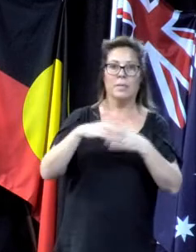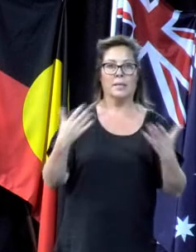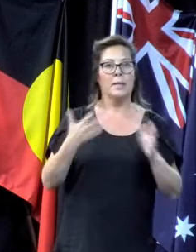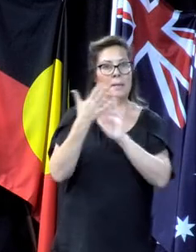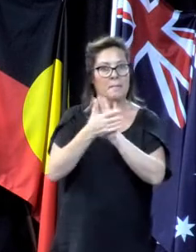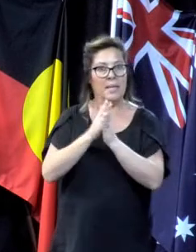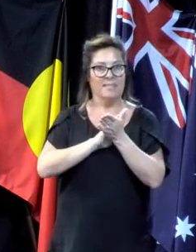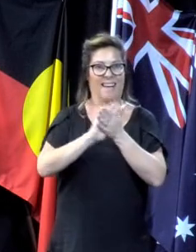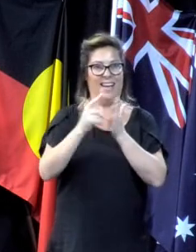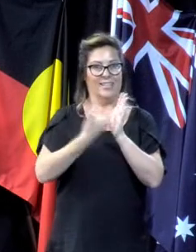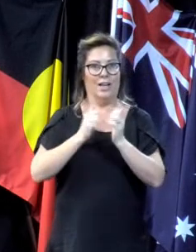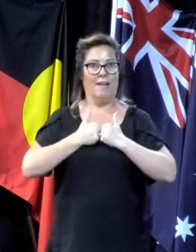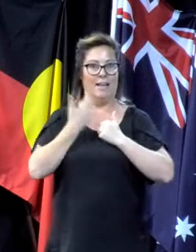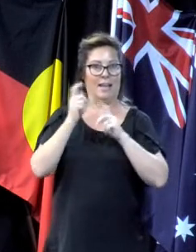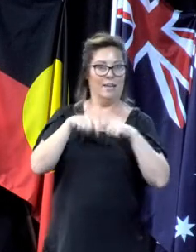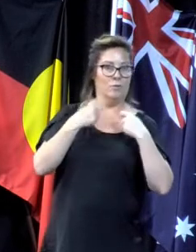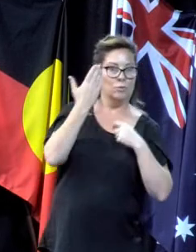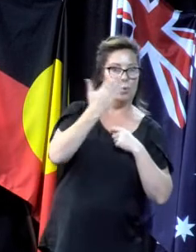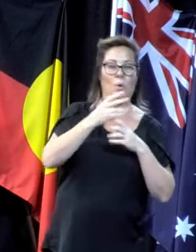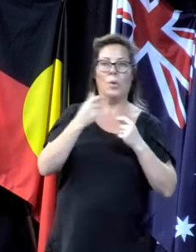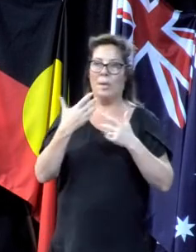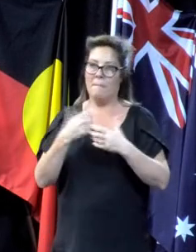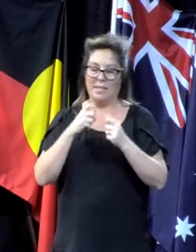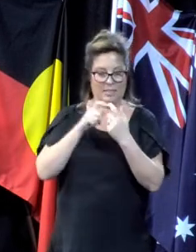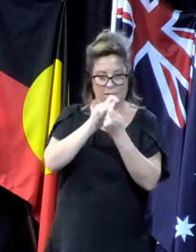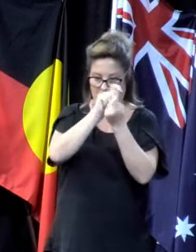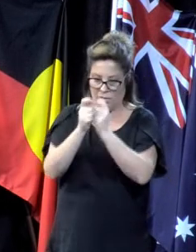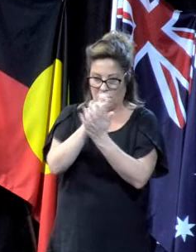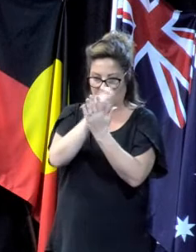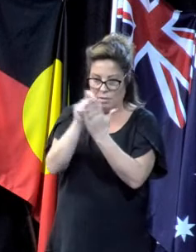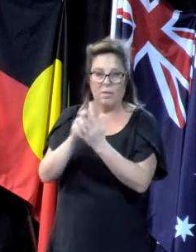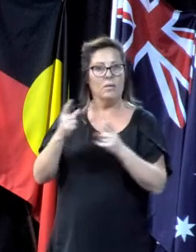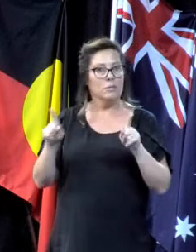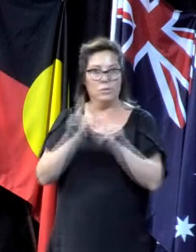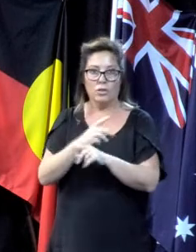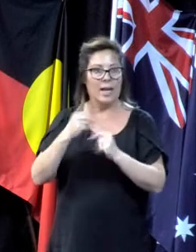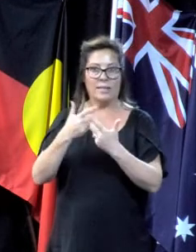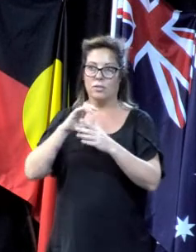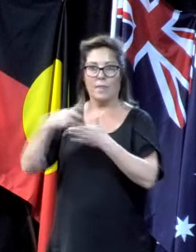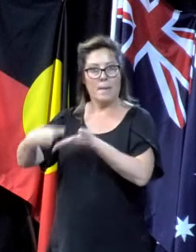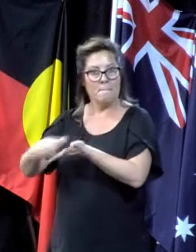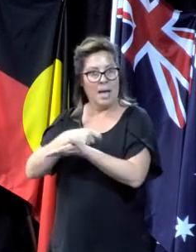and associated award and employment conditions to align with that of head of department colleagues.